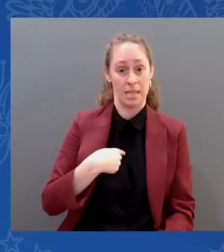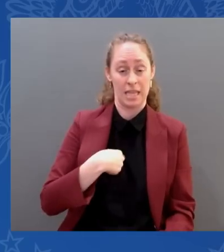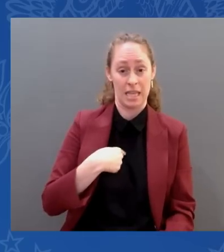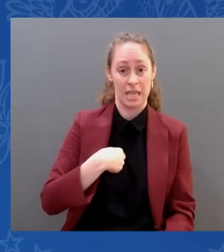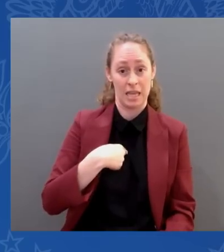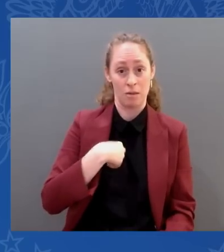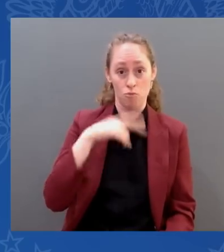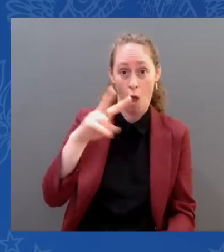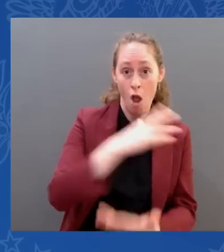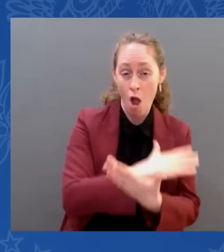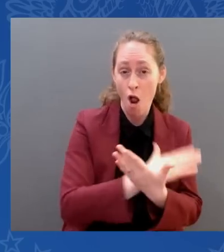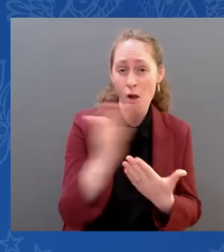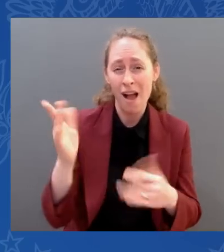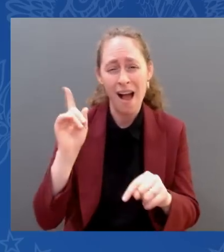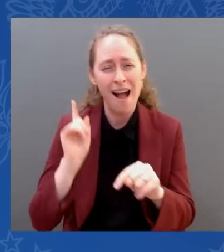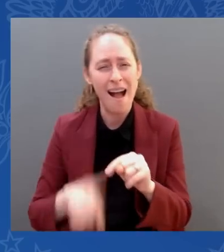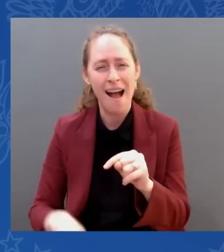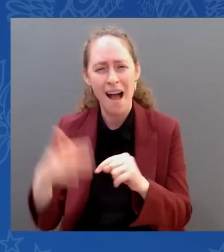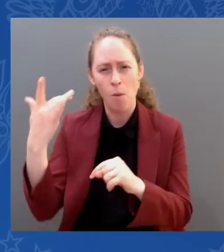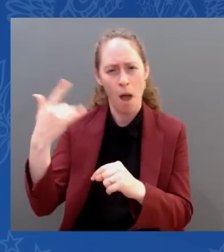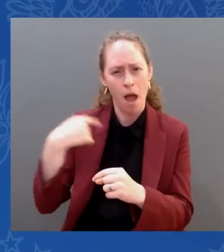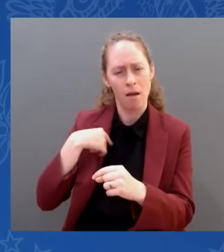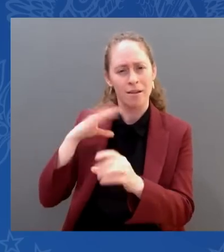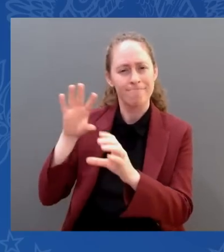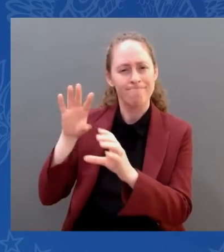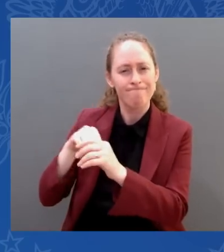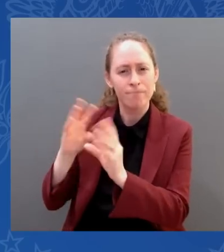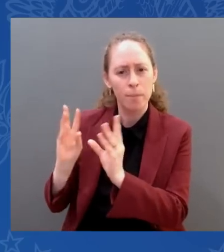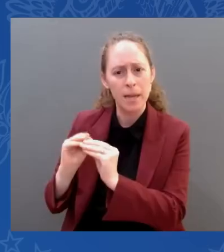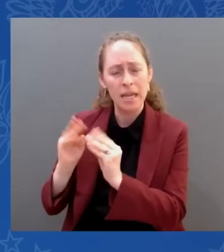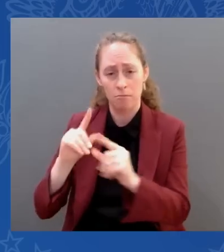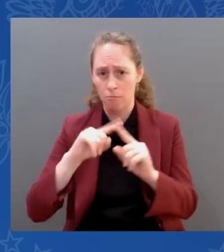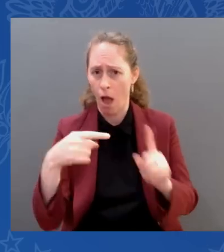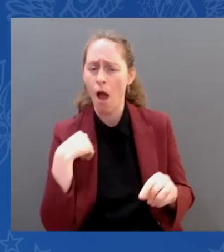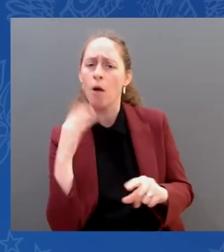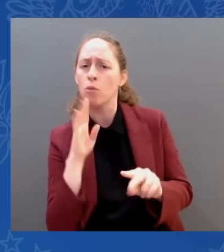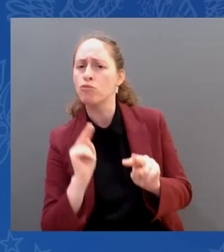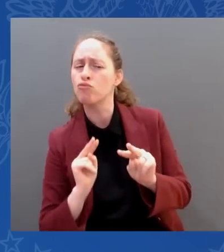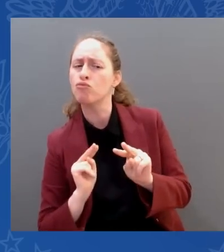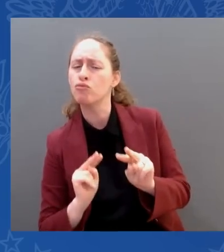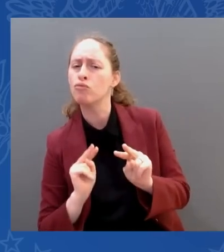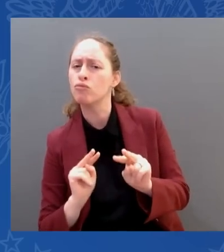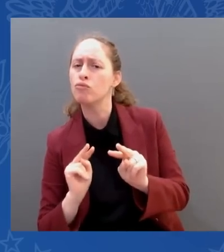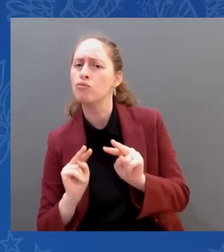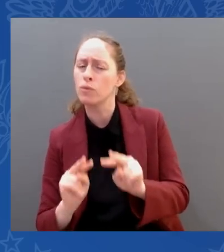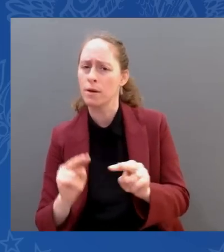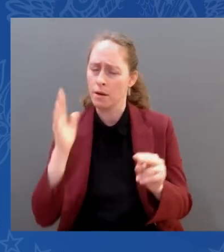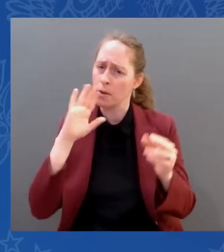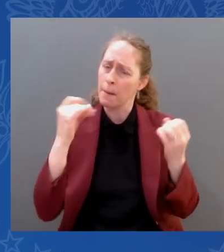You know, thank you, Sal. And thanks to Gene and the Port of Los Angeles, as well.